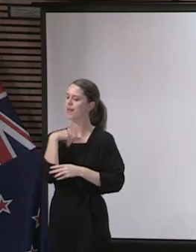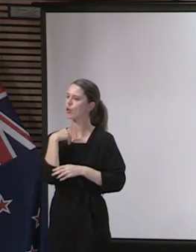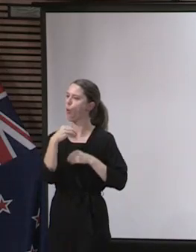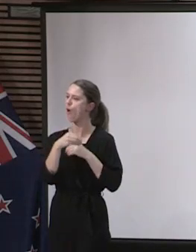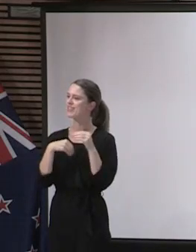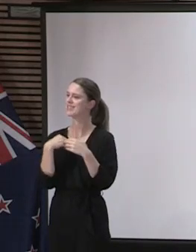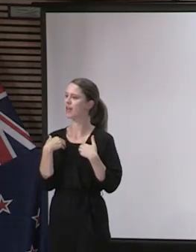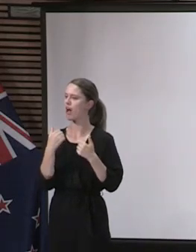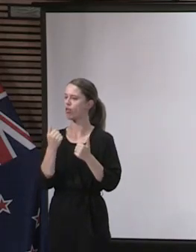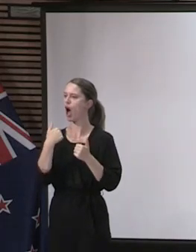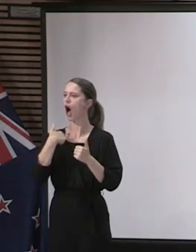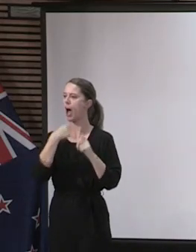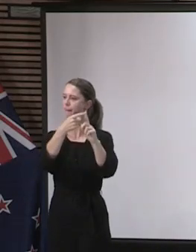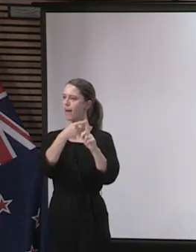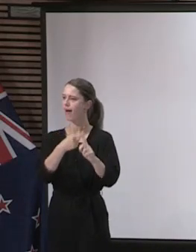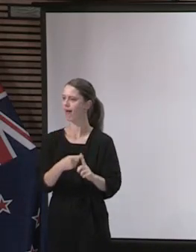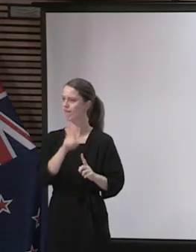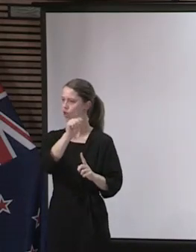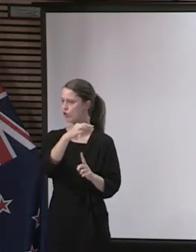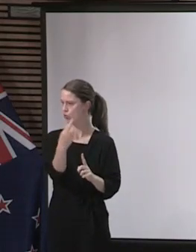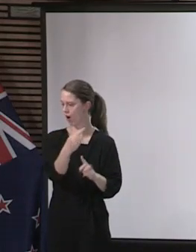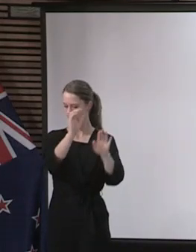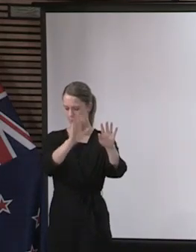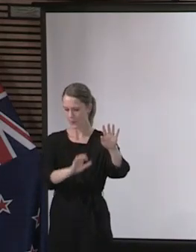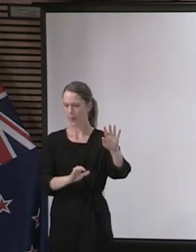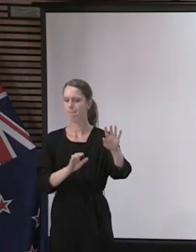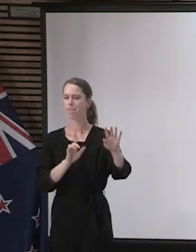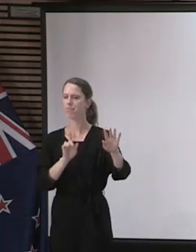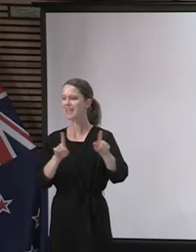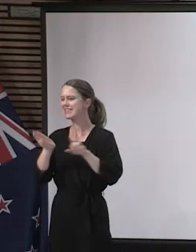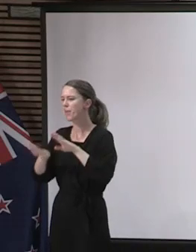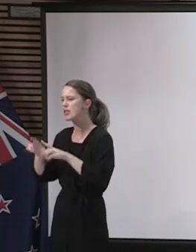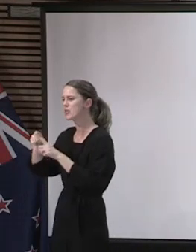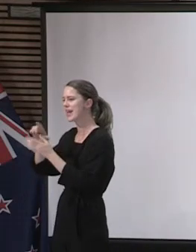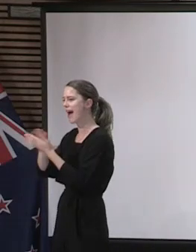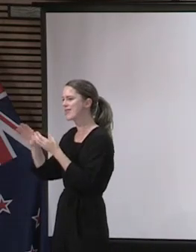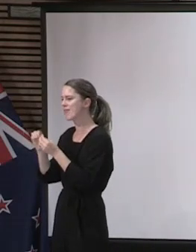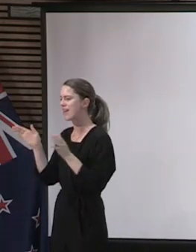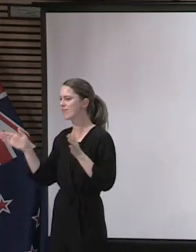ministry with those public health units and the medical officers of health are